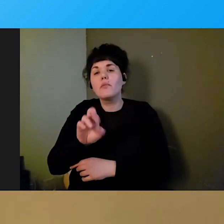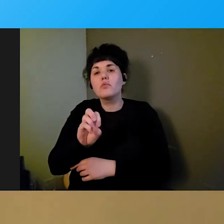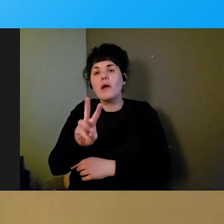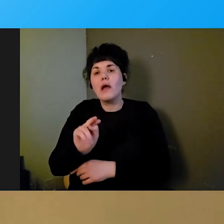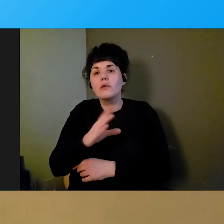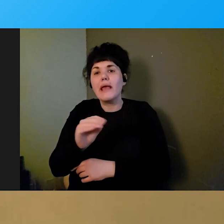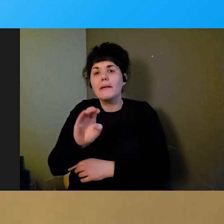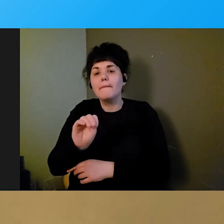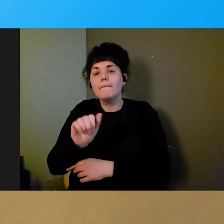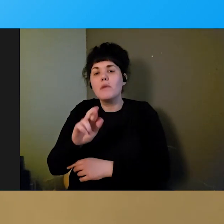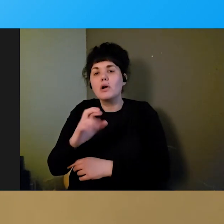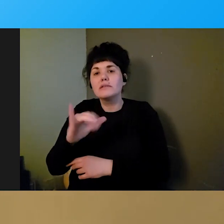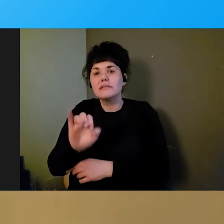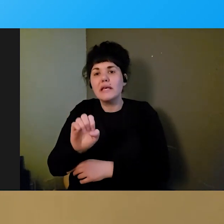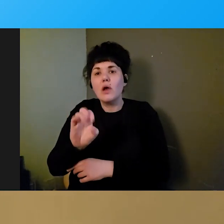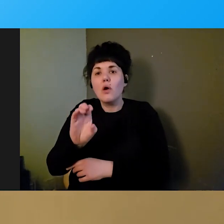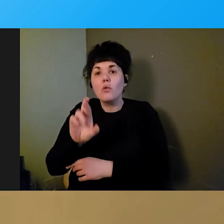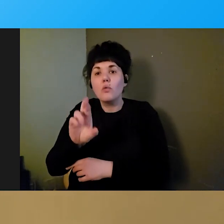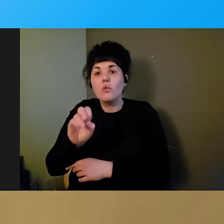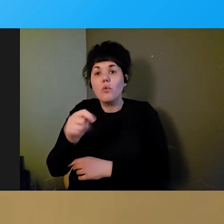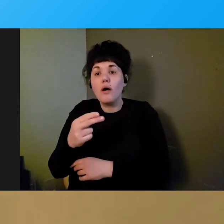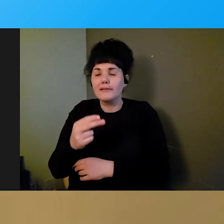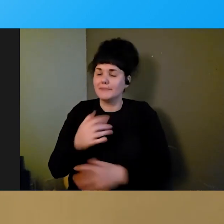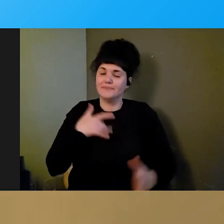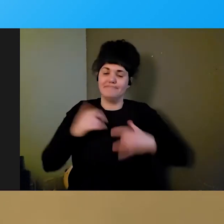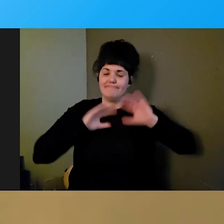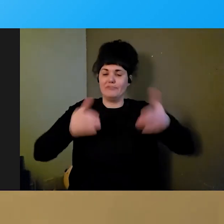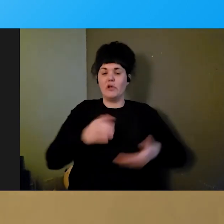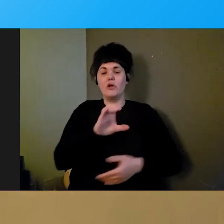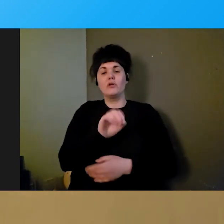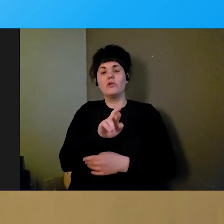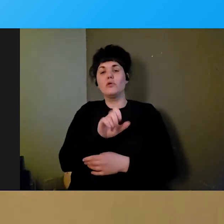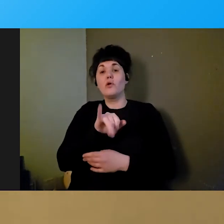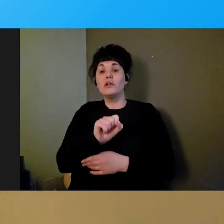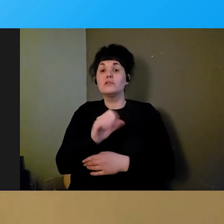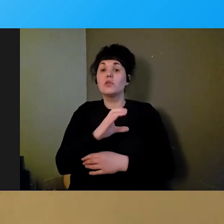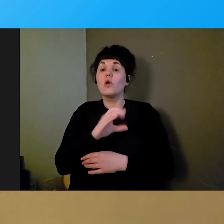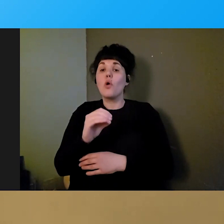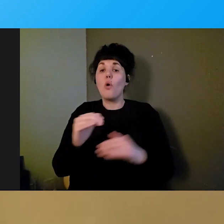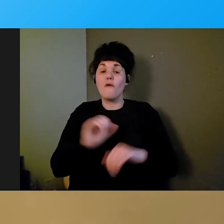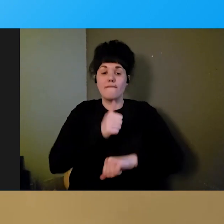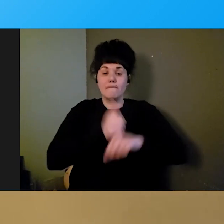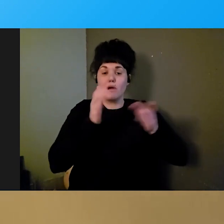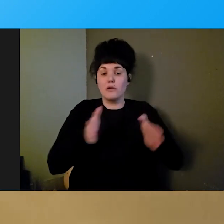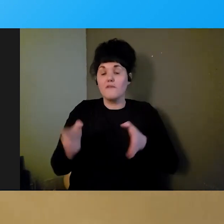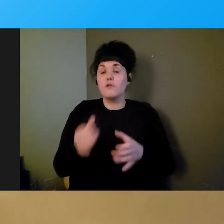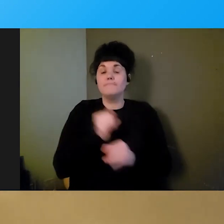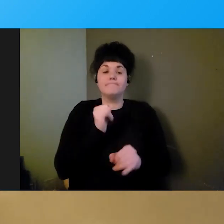to introduce our speakers today. Curtis Brown the cofounder for diversity and inclusion and